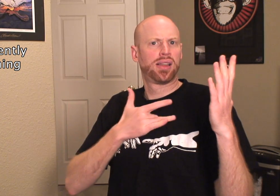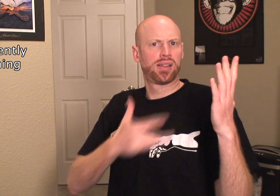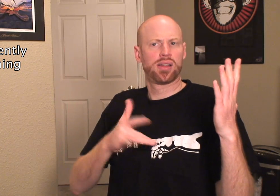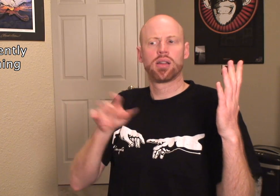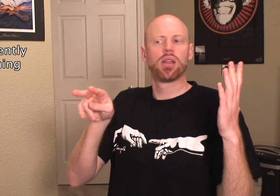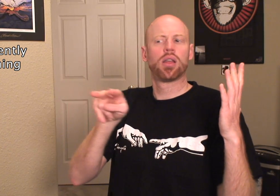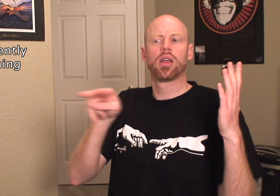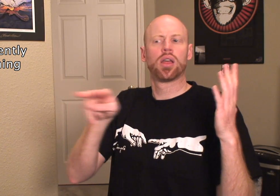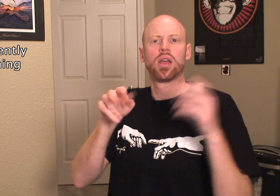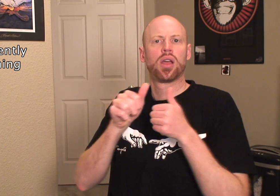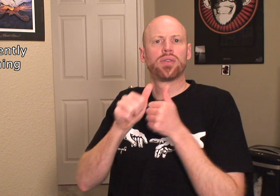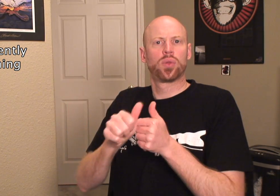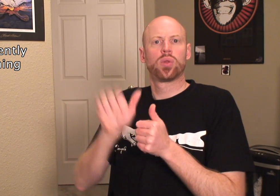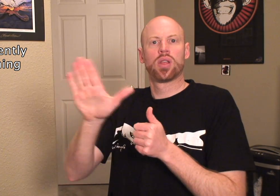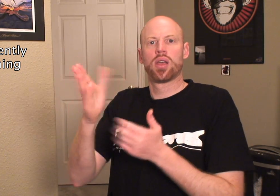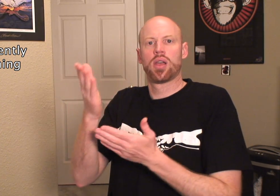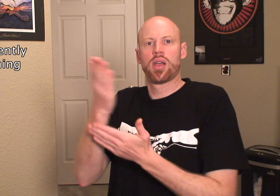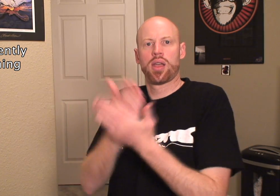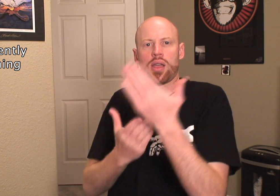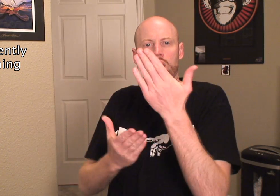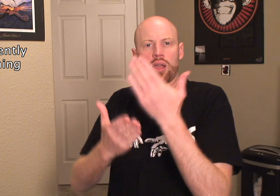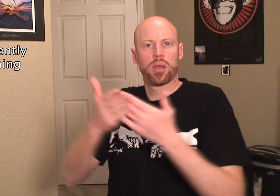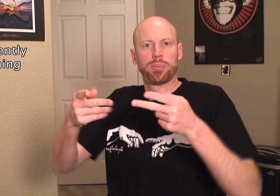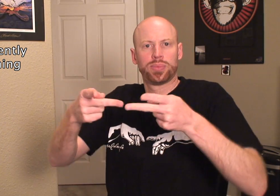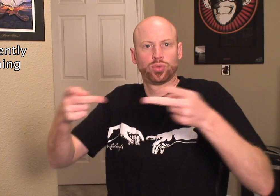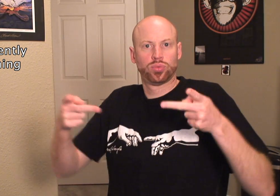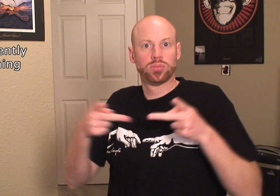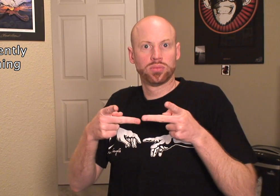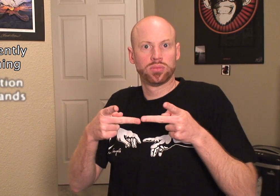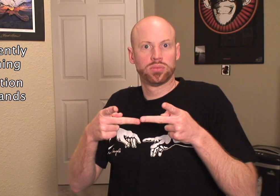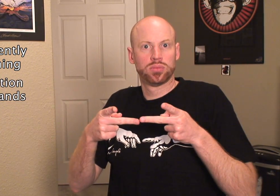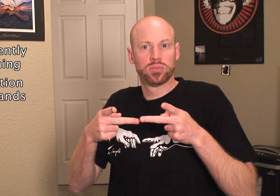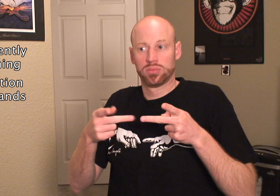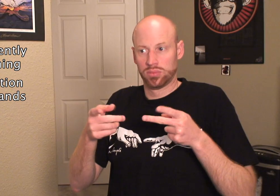will be considering the hand position of the one currently listening.